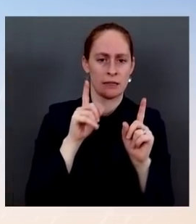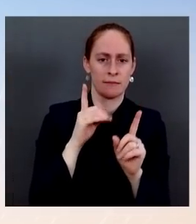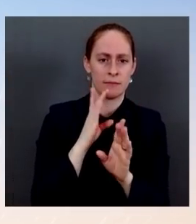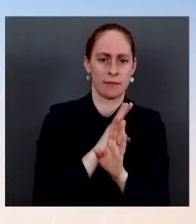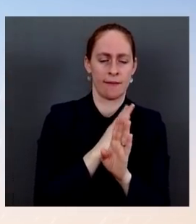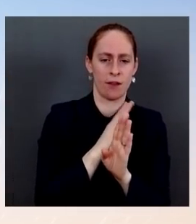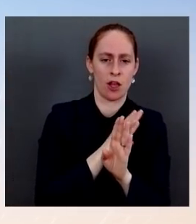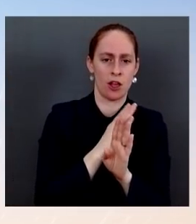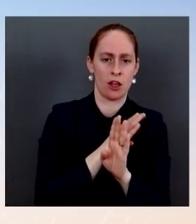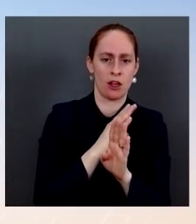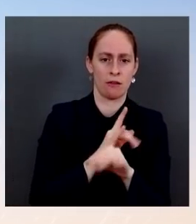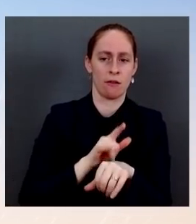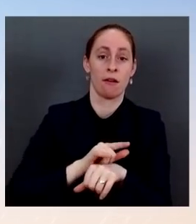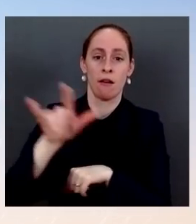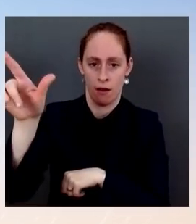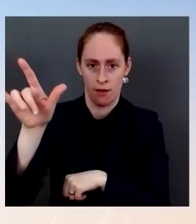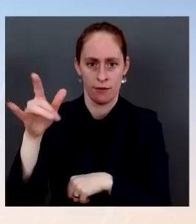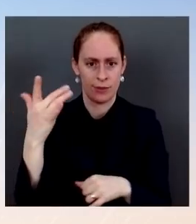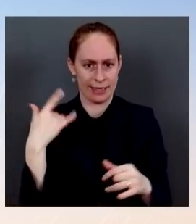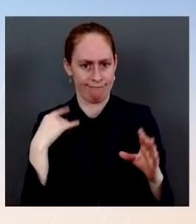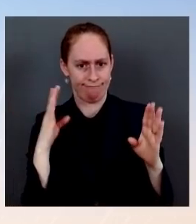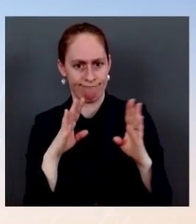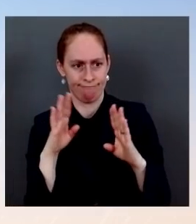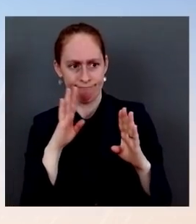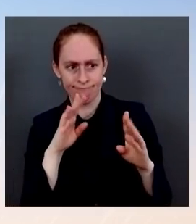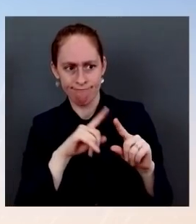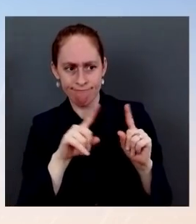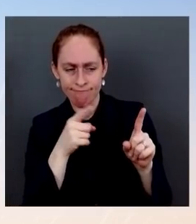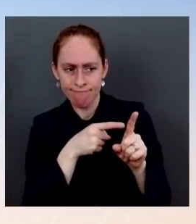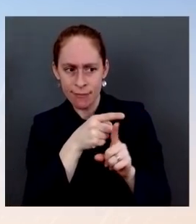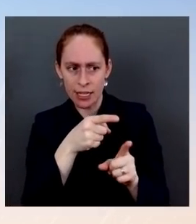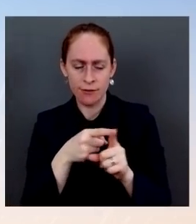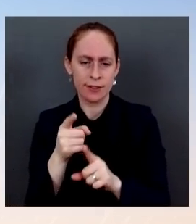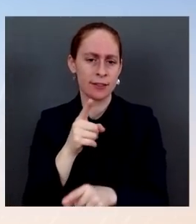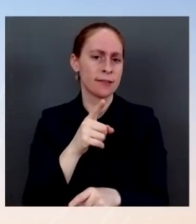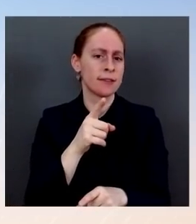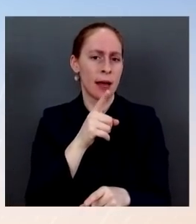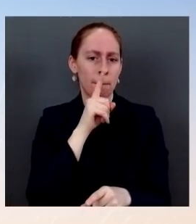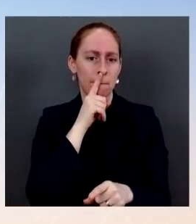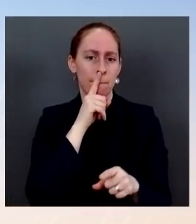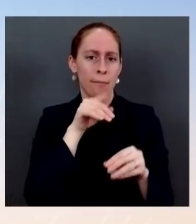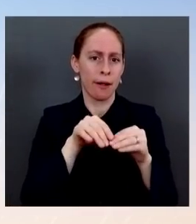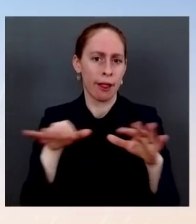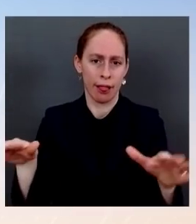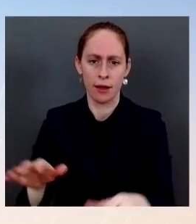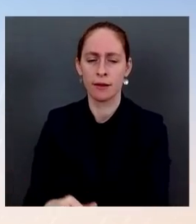So, we have not, at this point -- aside from masking -- put in place additional steps for domestic travel.